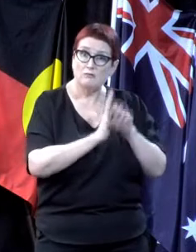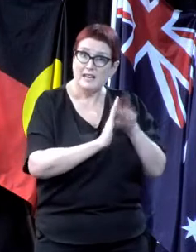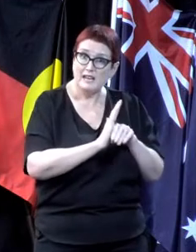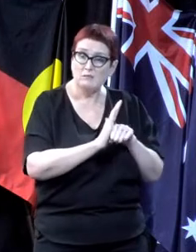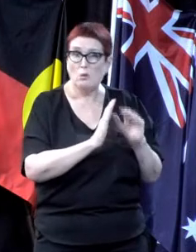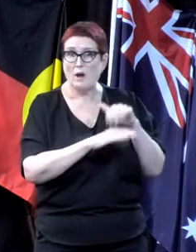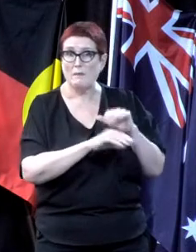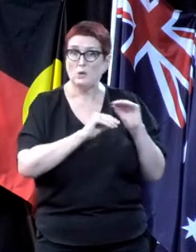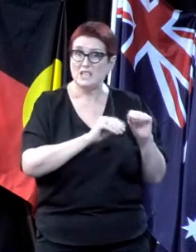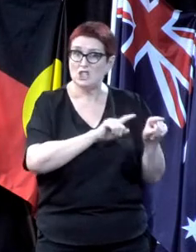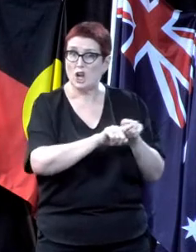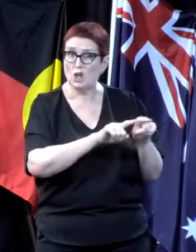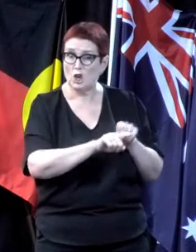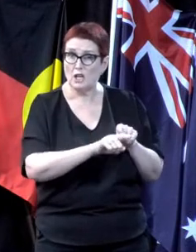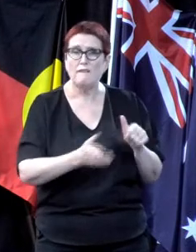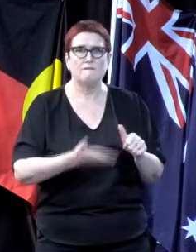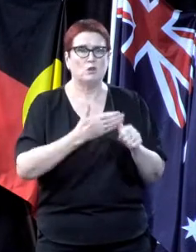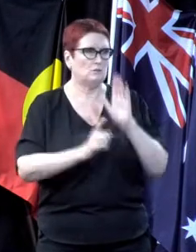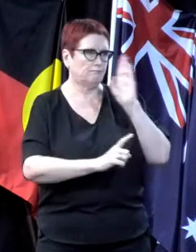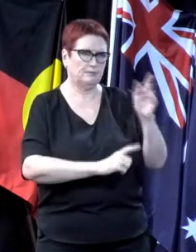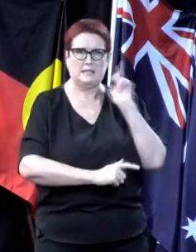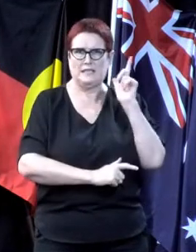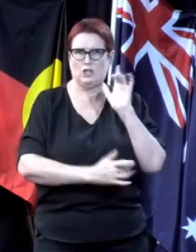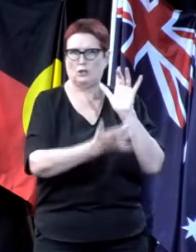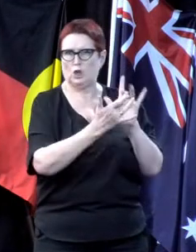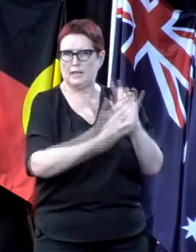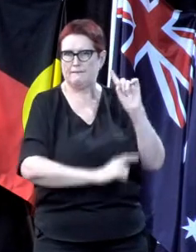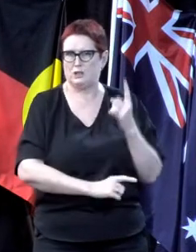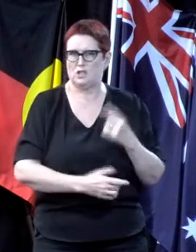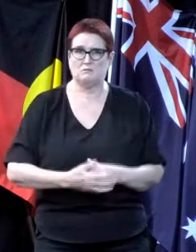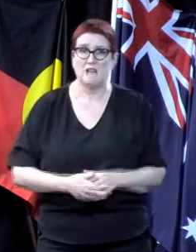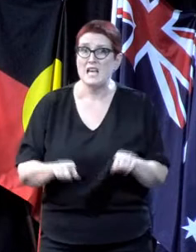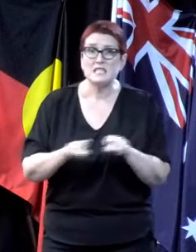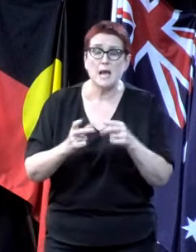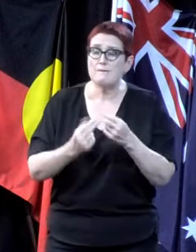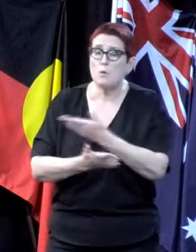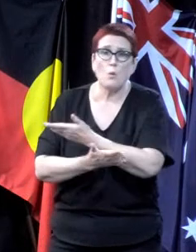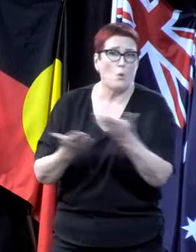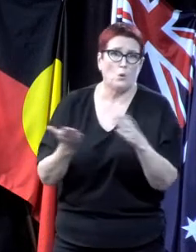always a classroom teacher. Now, that’s no different for a student with a disability than any other student at the school